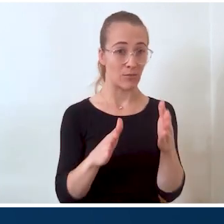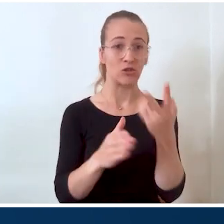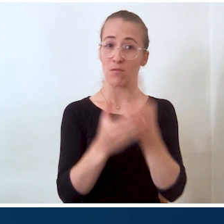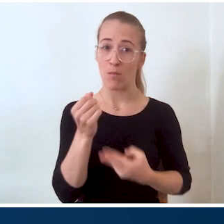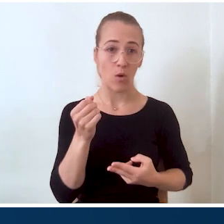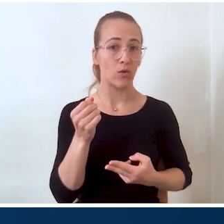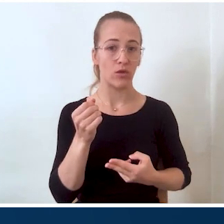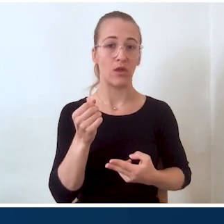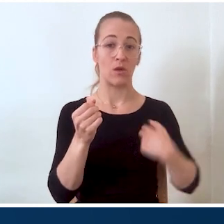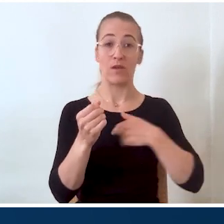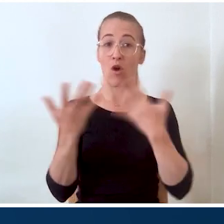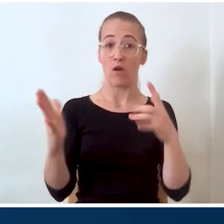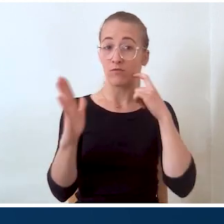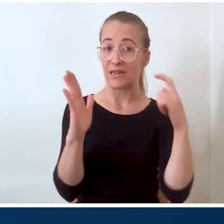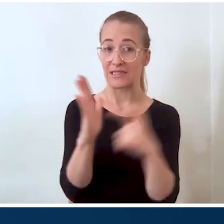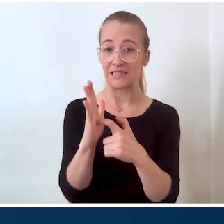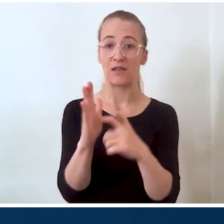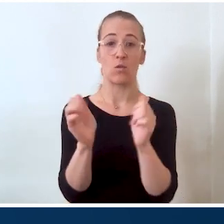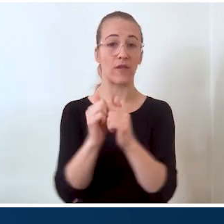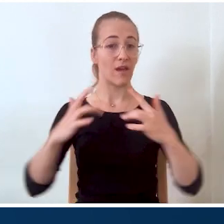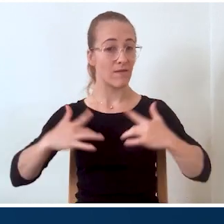as we've seen, when putting together events,